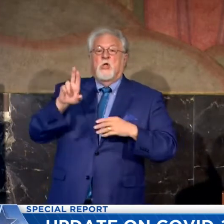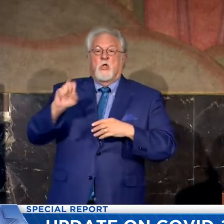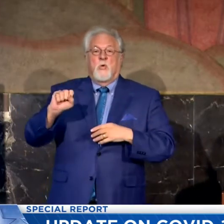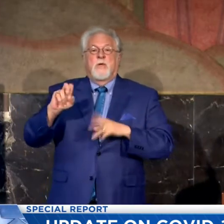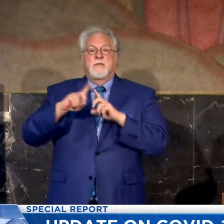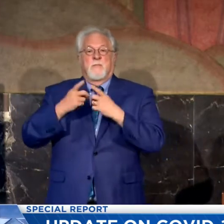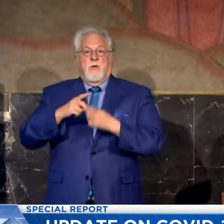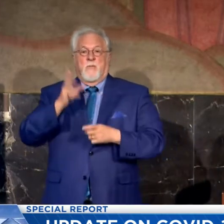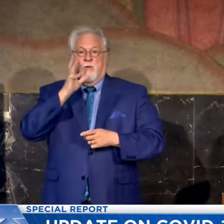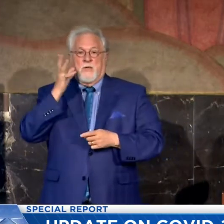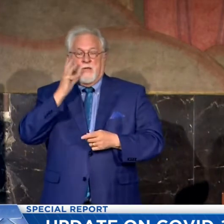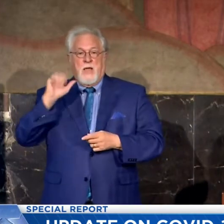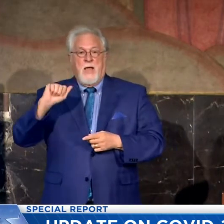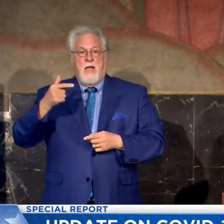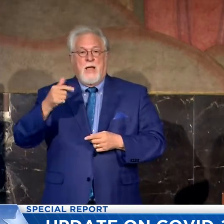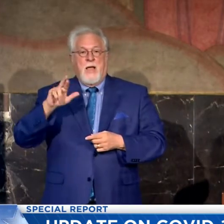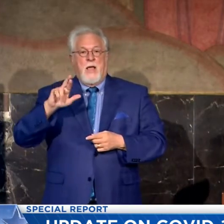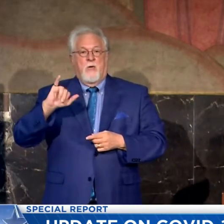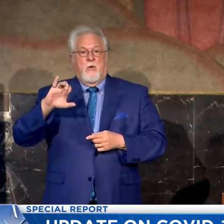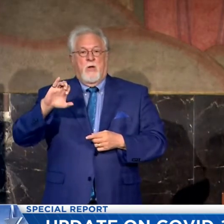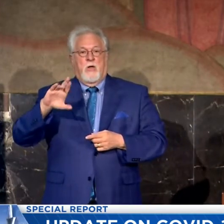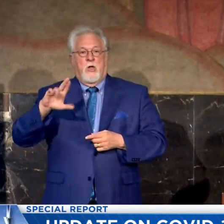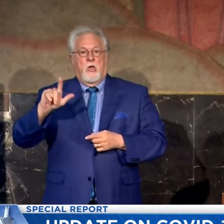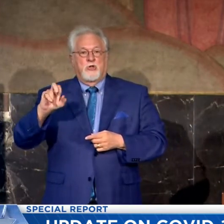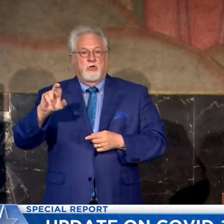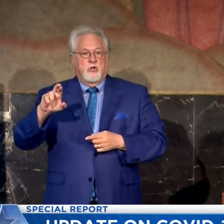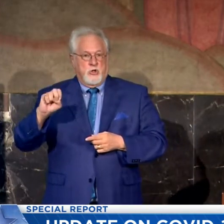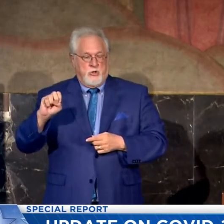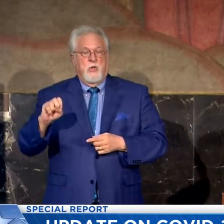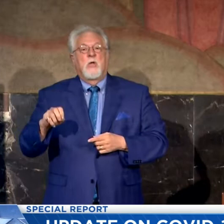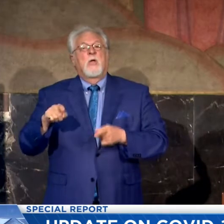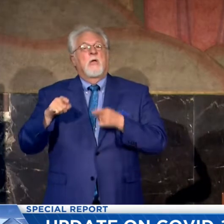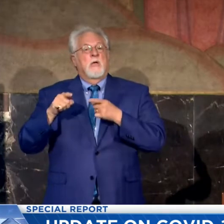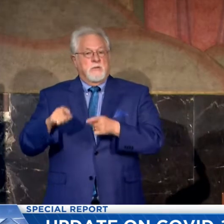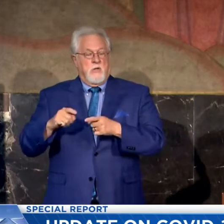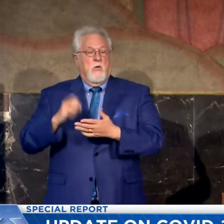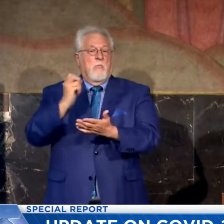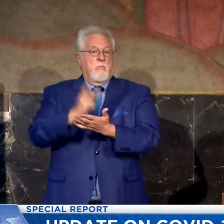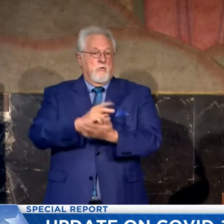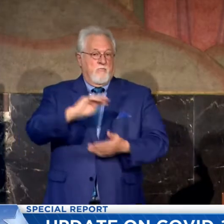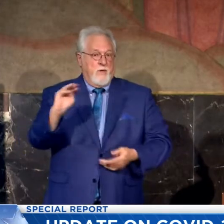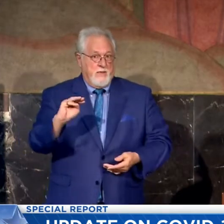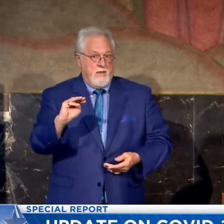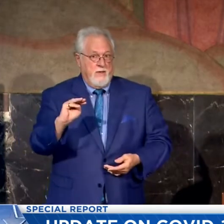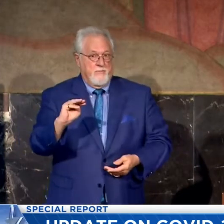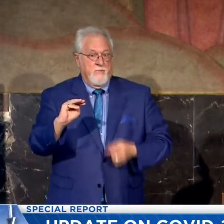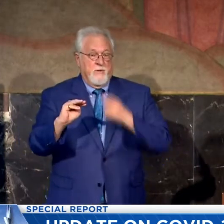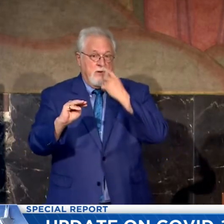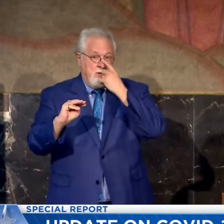PARTNERSHIP WITH AT THE STATE LEVEL THE DEPARTMENT OF CHILDREN AND FAMILY SERVICES. AT THE FEDERAL LEVEL WITH US DEPARTMENT OF AGRICULTURE.